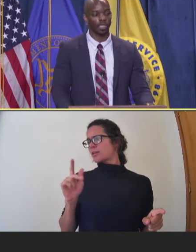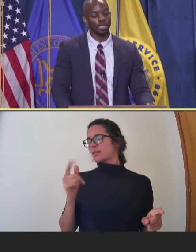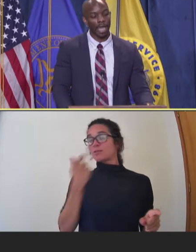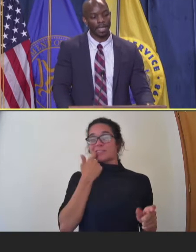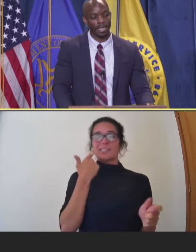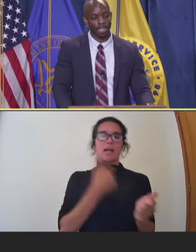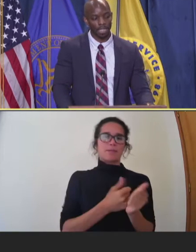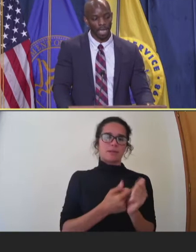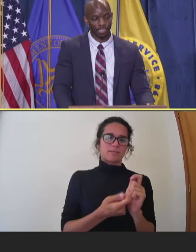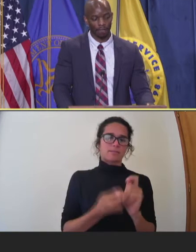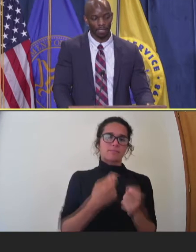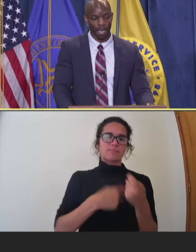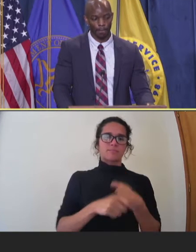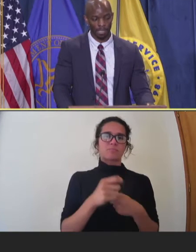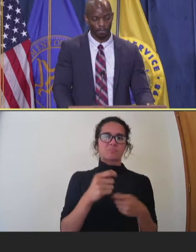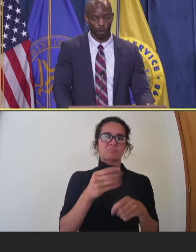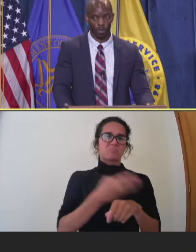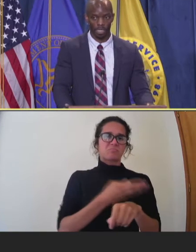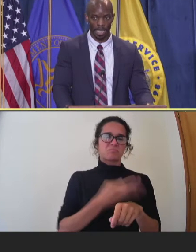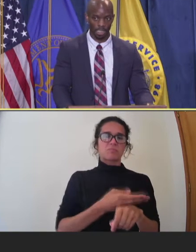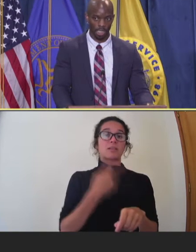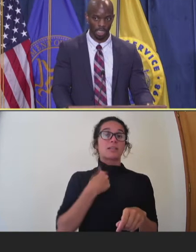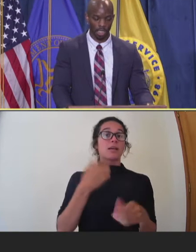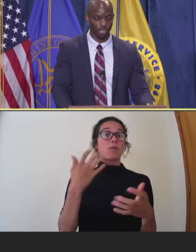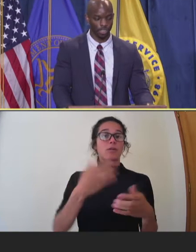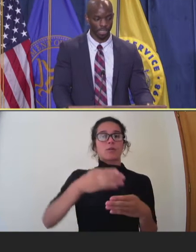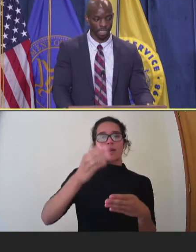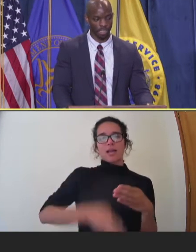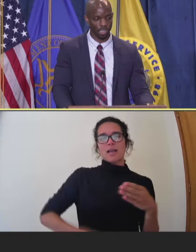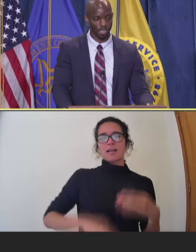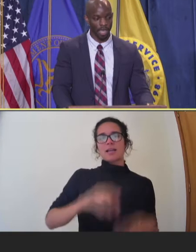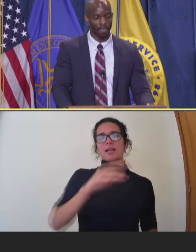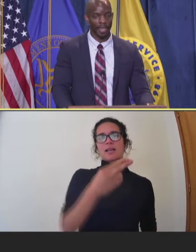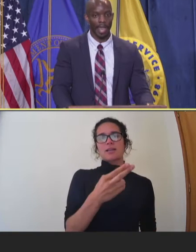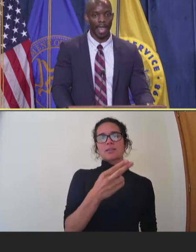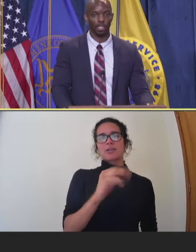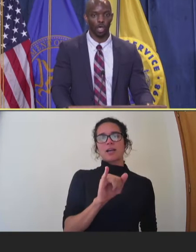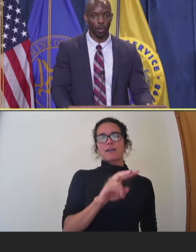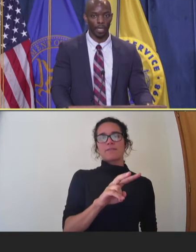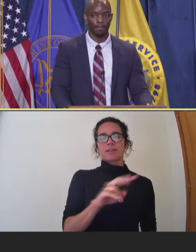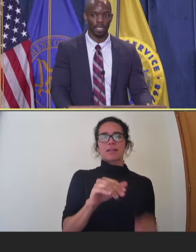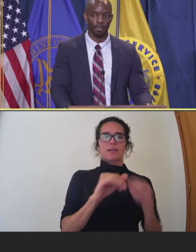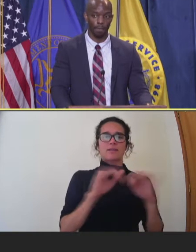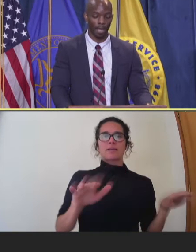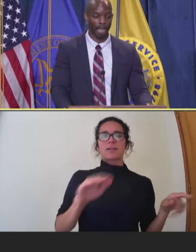looked at ending the HIV epidemic or EHE jurisdictions that had low and medium mpox